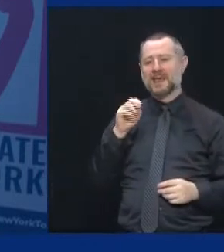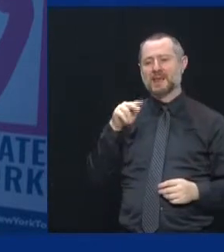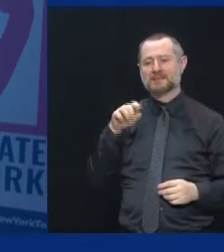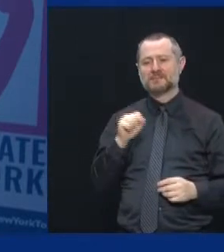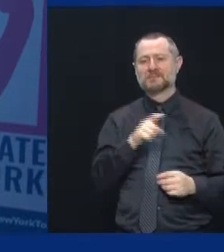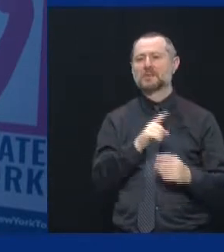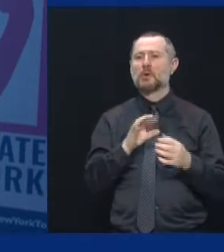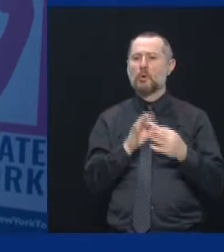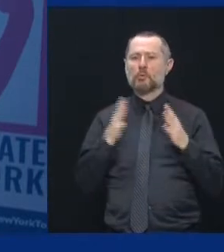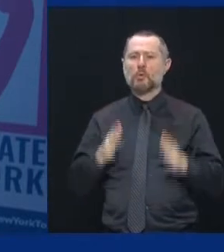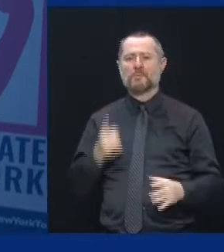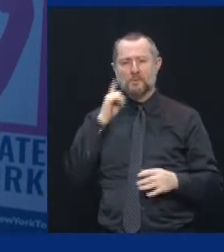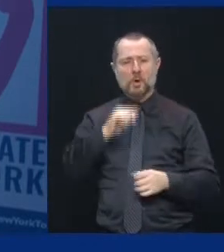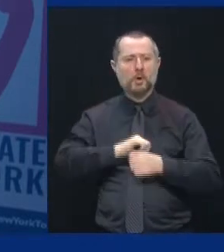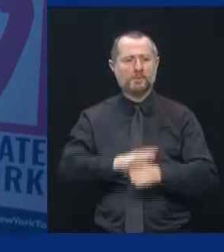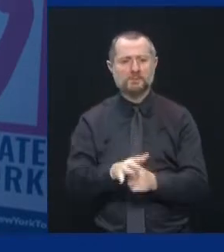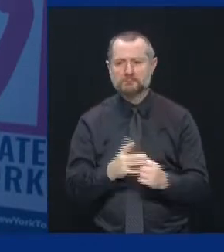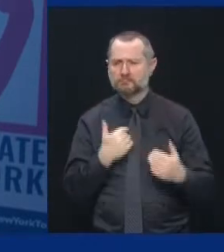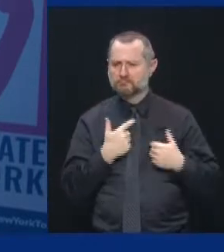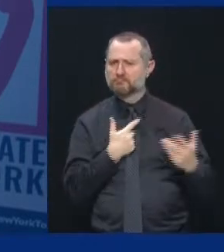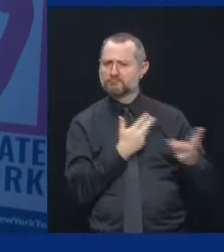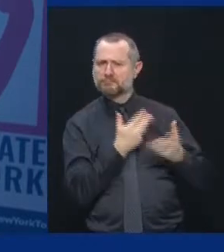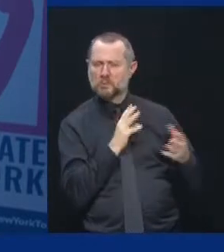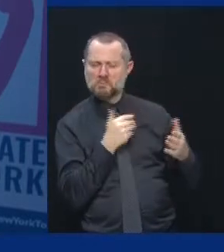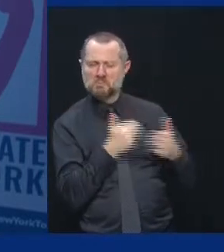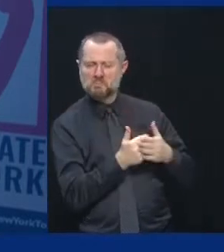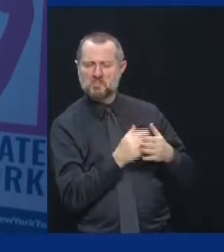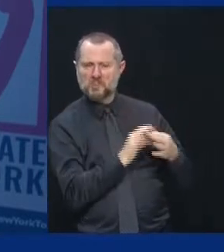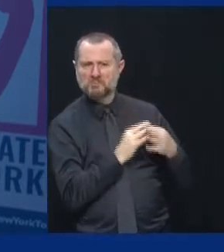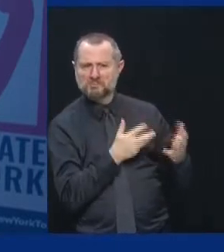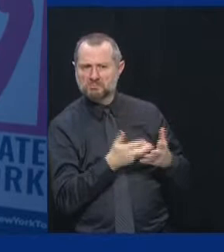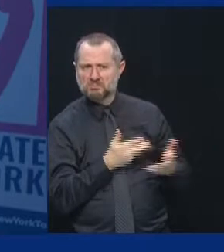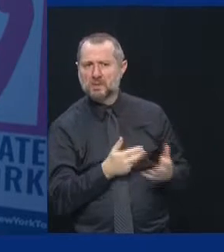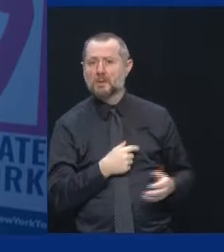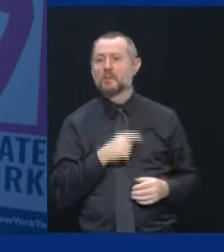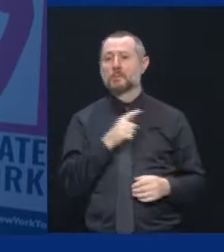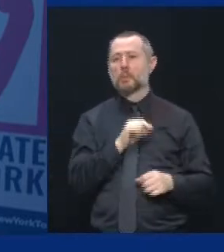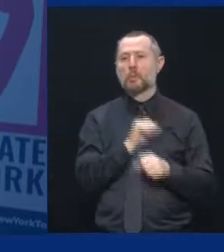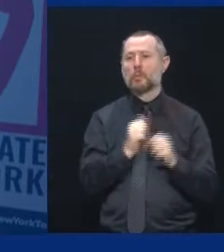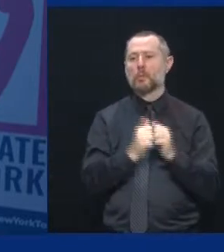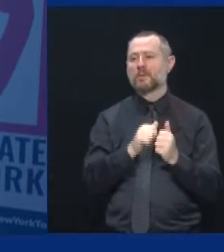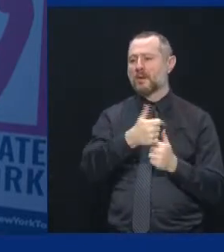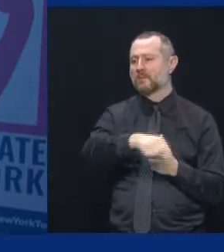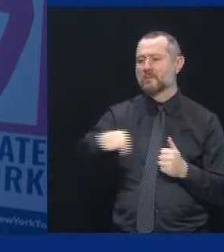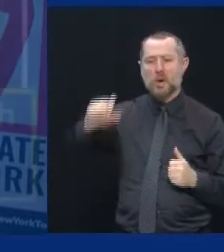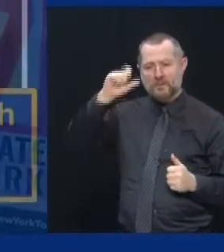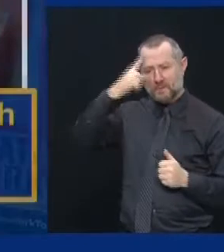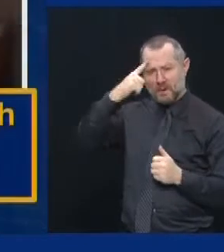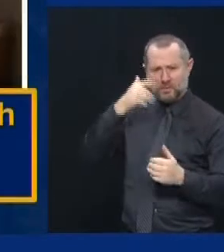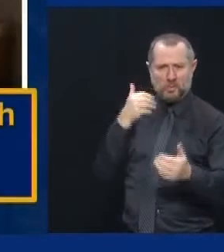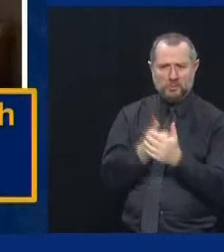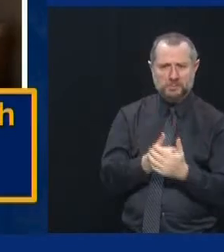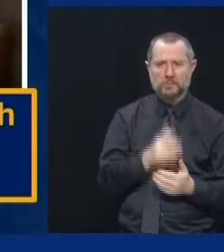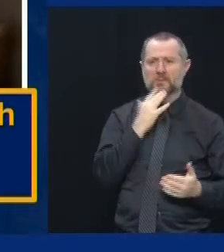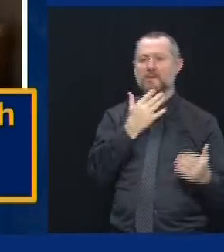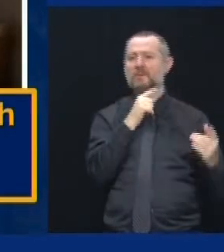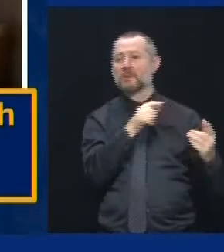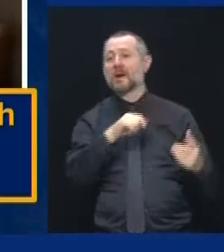HAS ADDRESSED IT. JEFF, THE COORDINATOR OF THE ADMINISTRATIONS COVID EFFORT. I'VE BEEN WORKING WITH YOU VERY